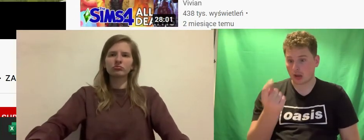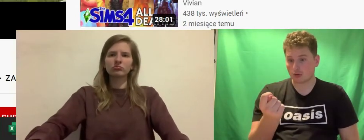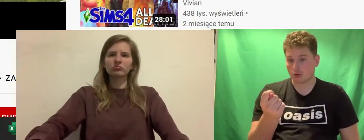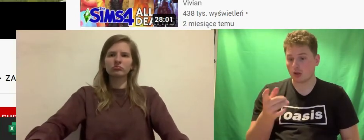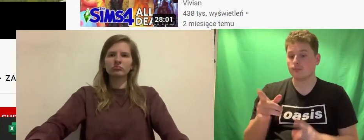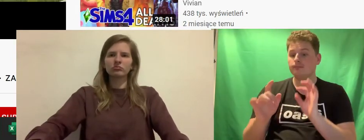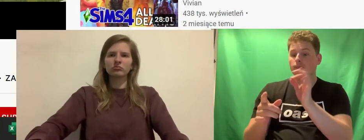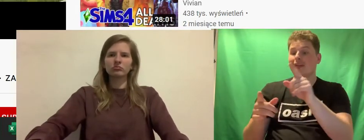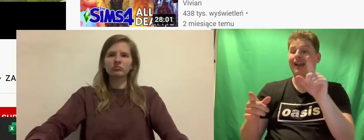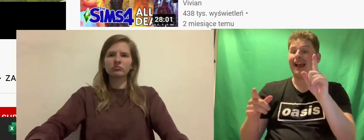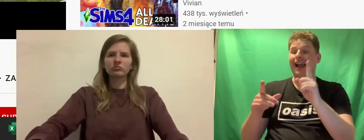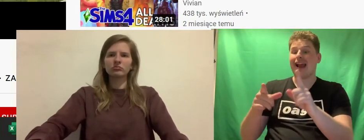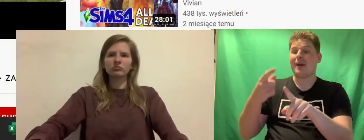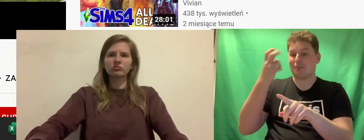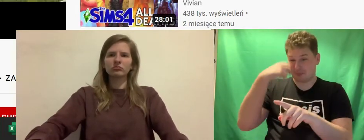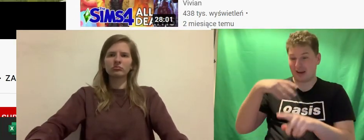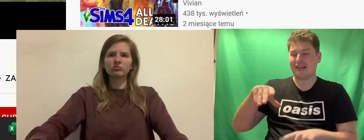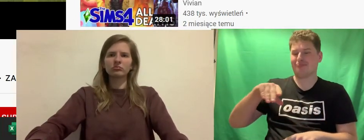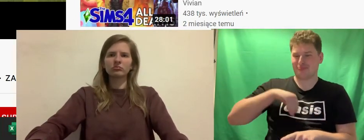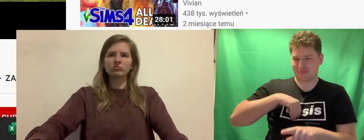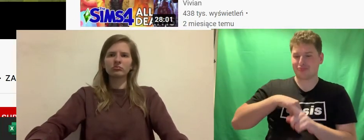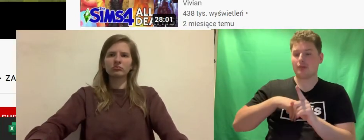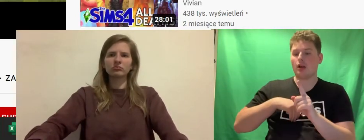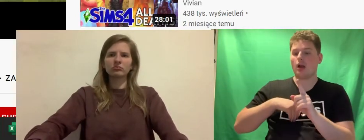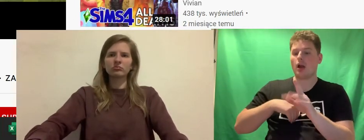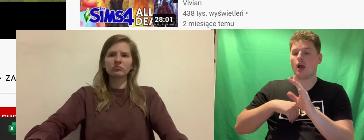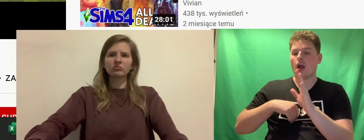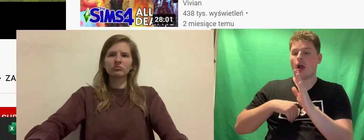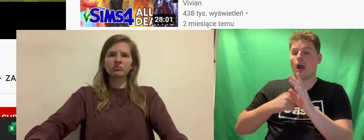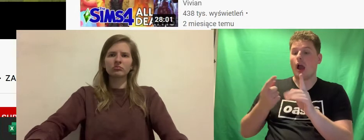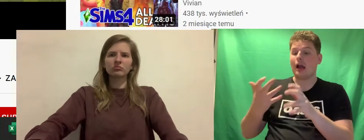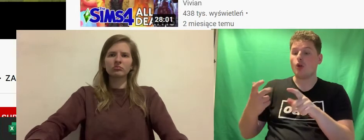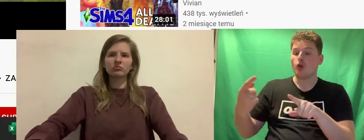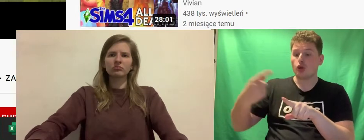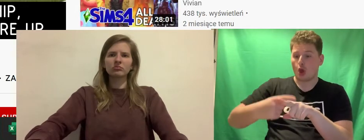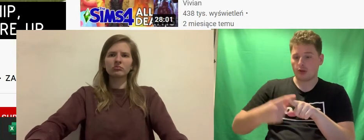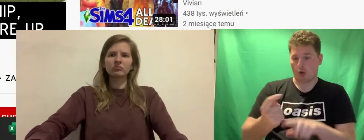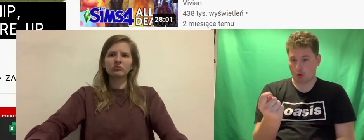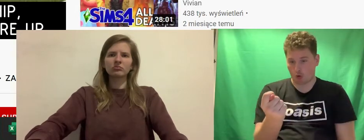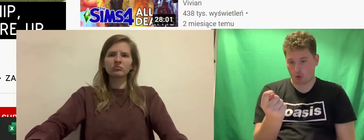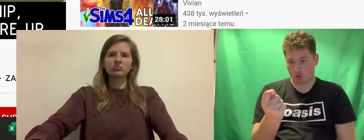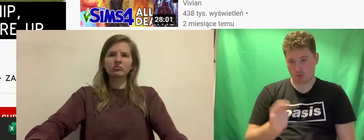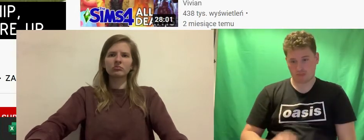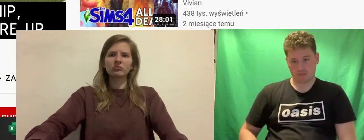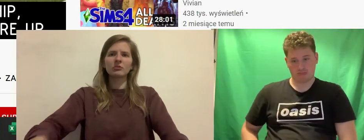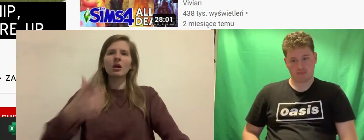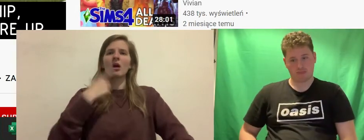A: no, we left, but you can not download piracy can not be, because it required an internet connection A: you can download piracy but only you can download the basic game and what about the expansion pack? The game plug-in can no longer be downloaded